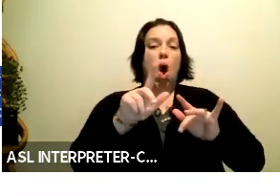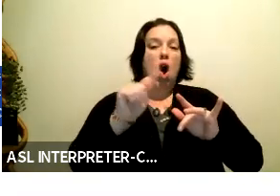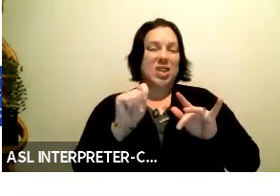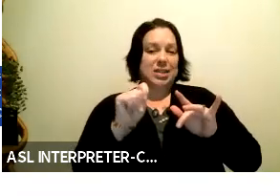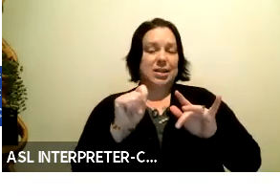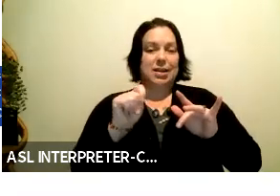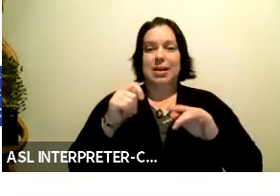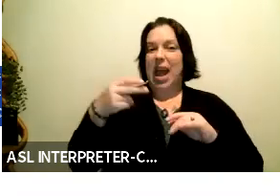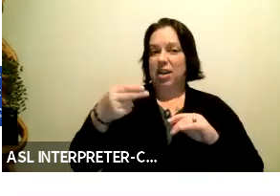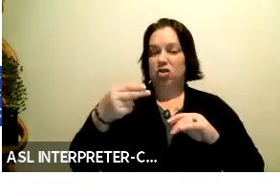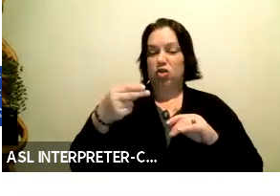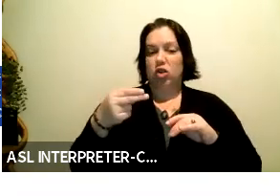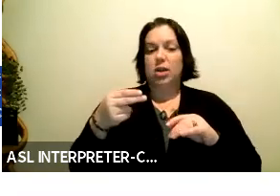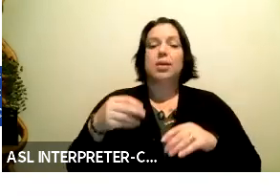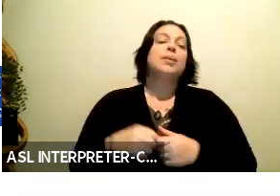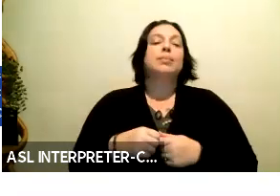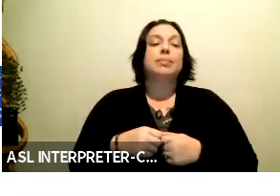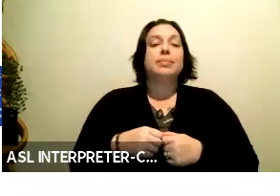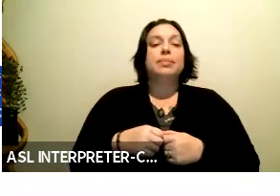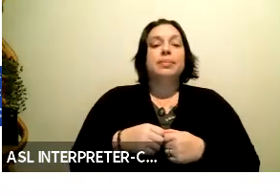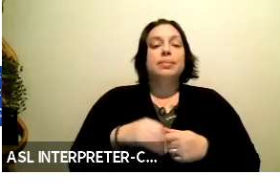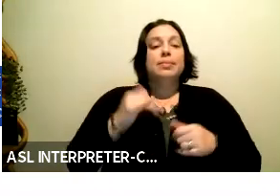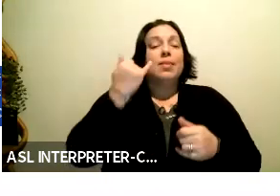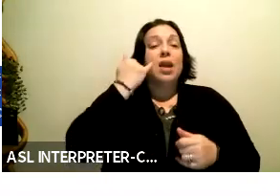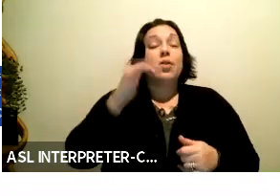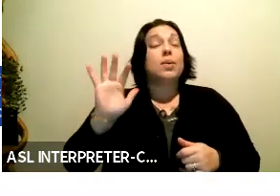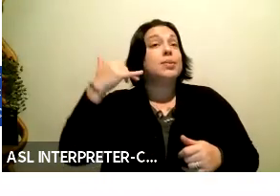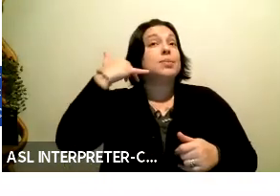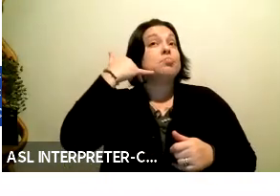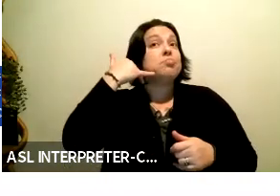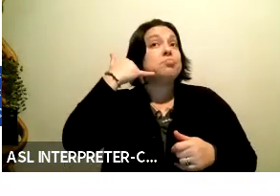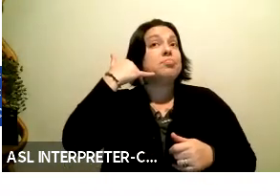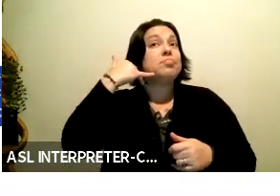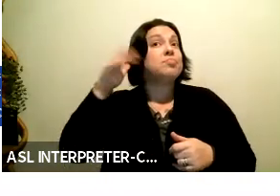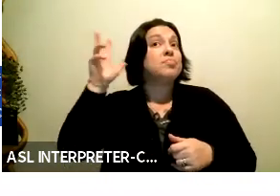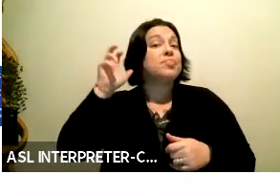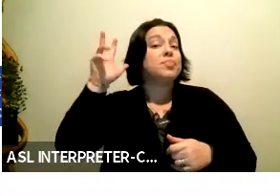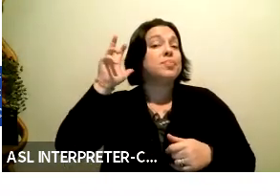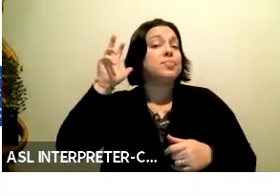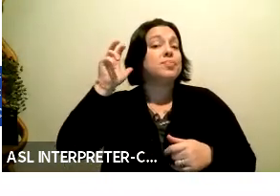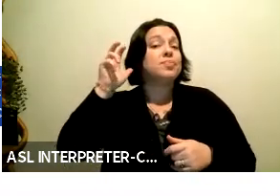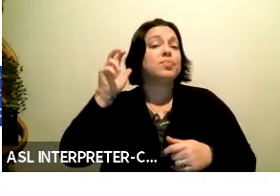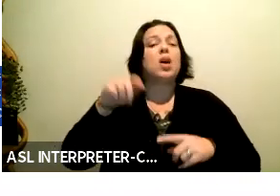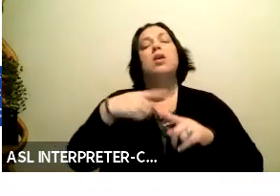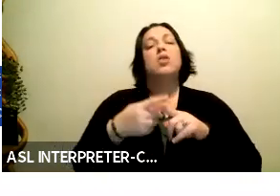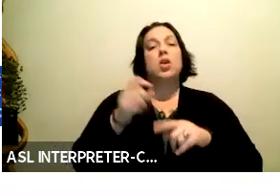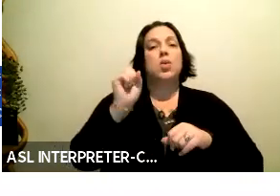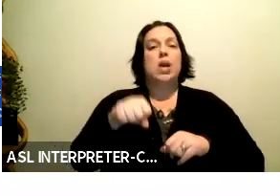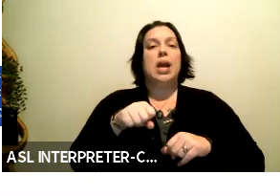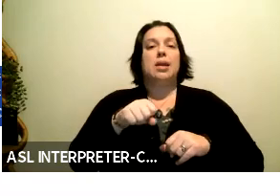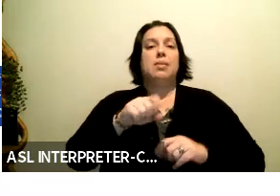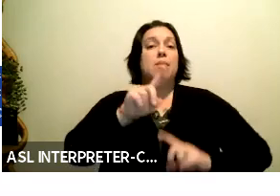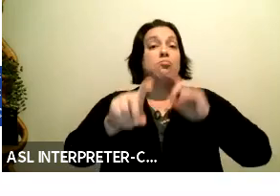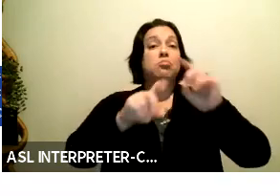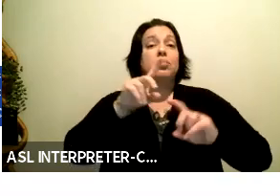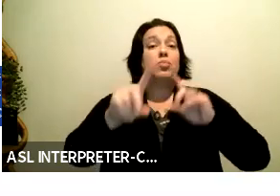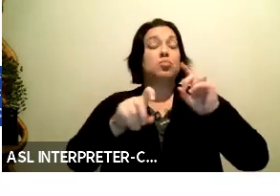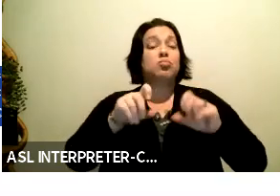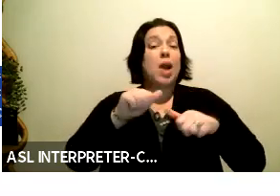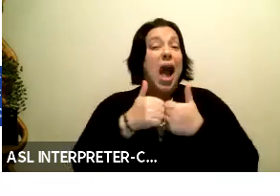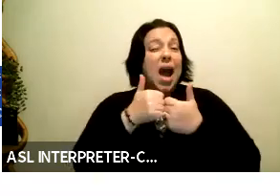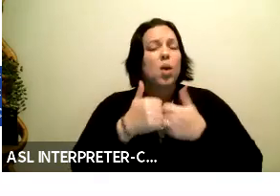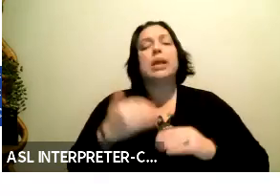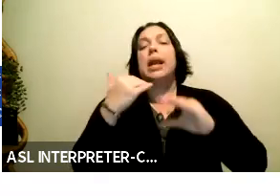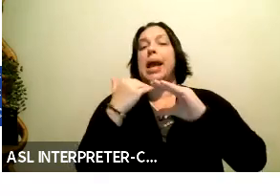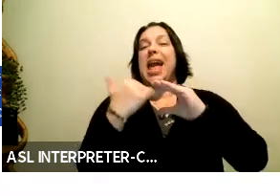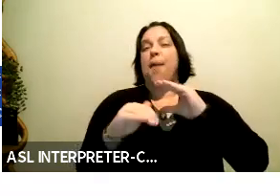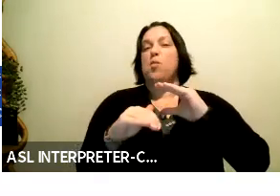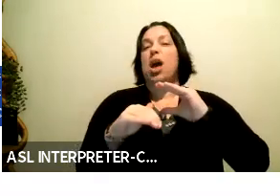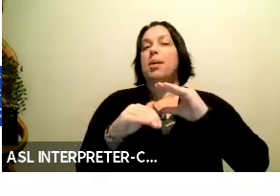chat area. If you are listening by phone and not logged in, you can also E mail the questions at